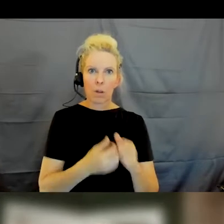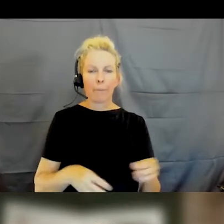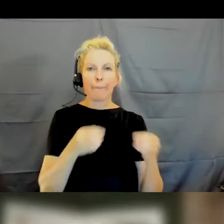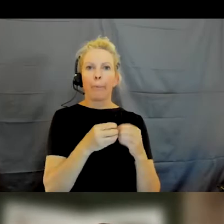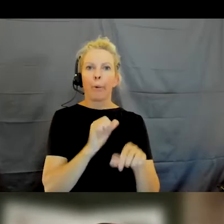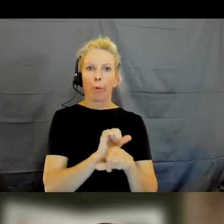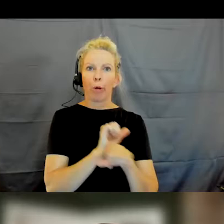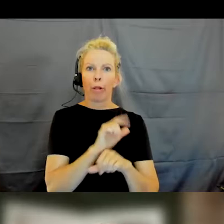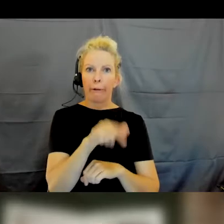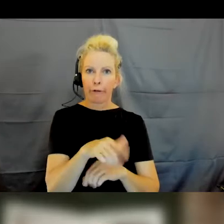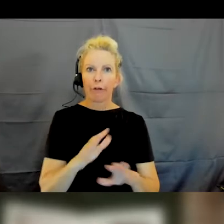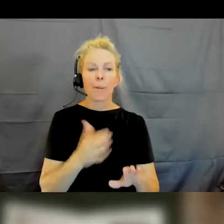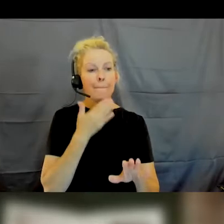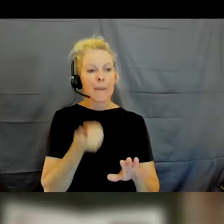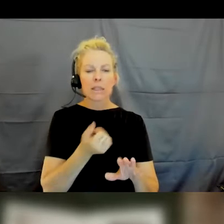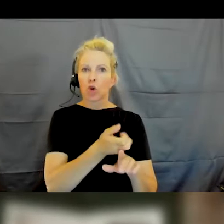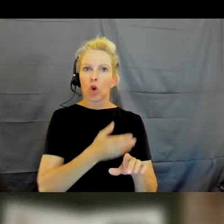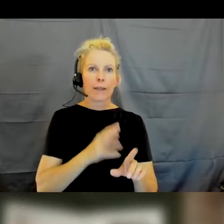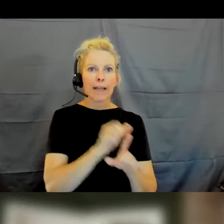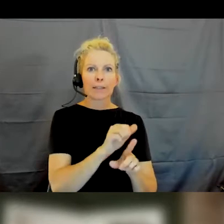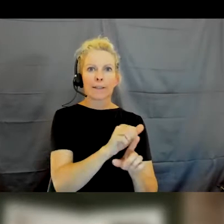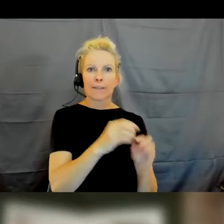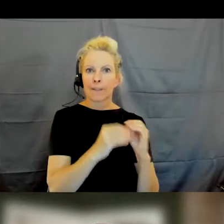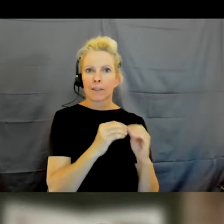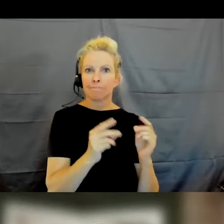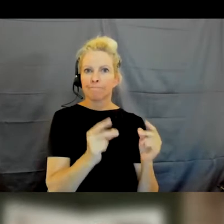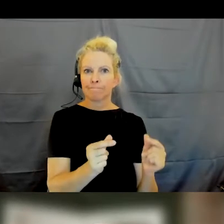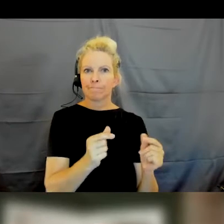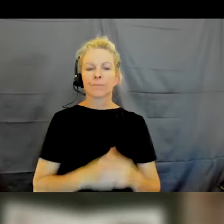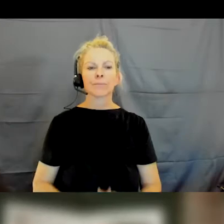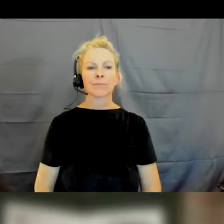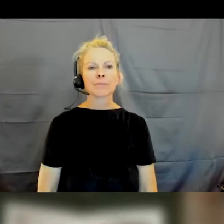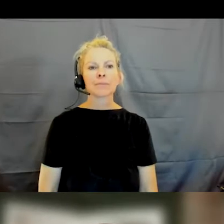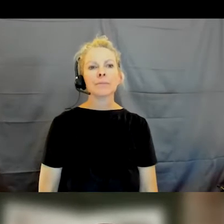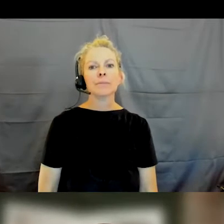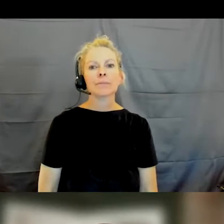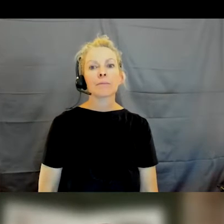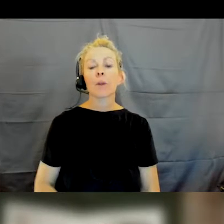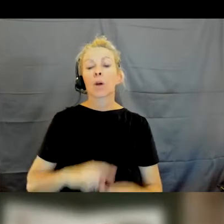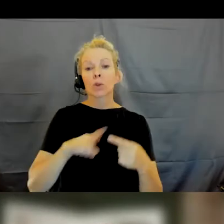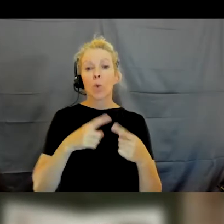the long run. We are going to search our code base. When we are doing a code review for some